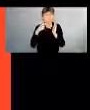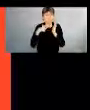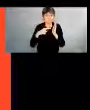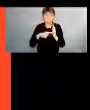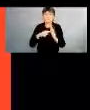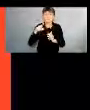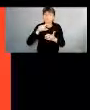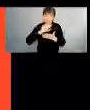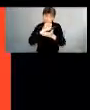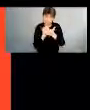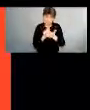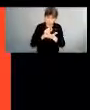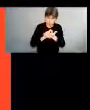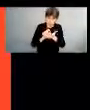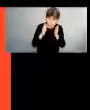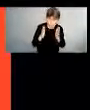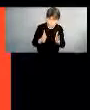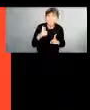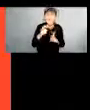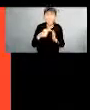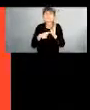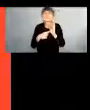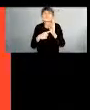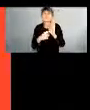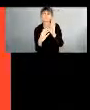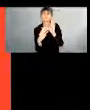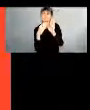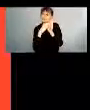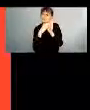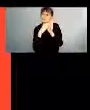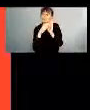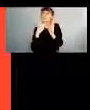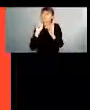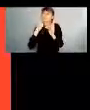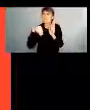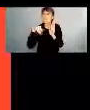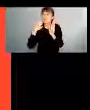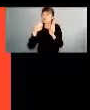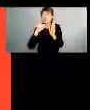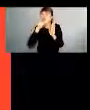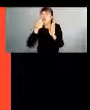and you want to include a sample of your script, maybe don't include the entire thing. Include